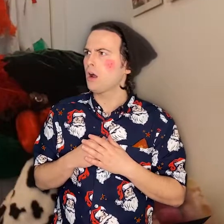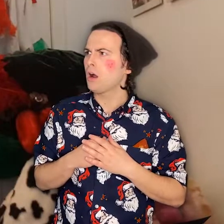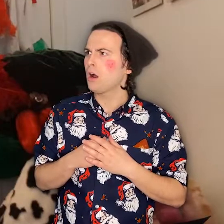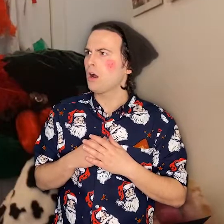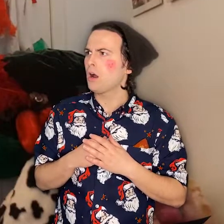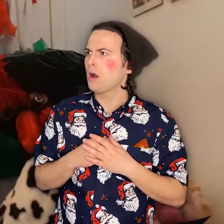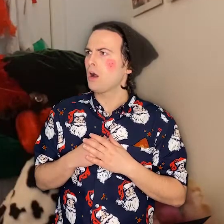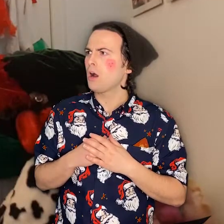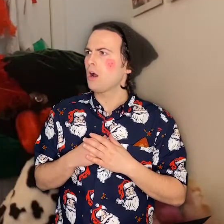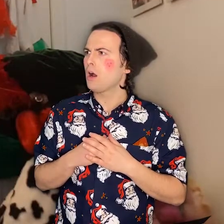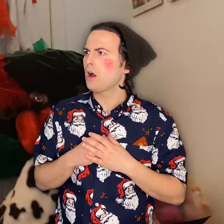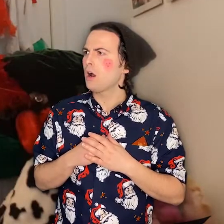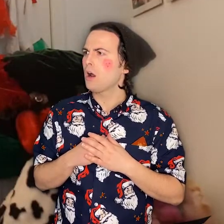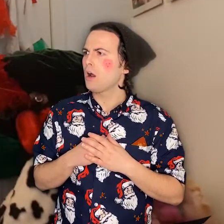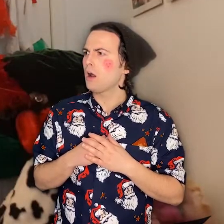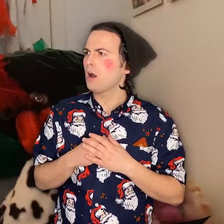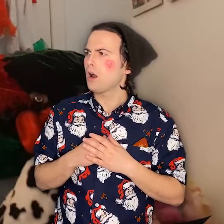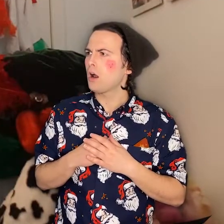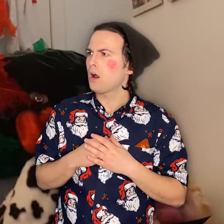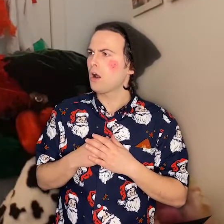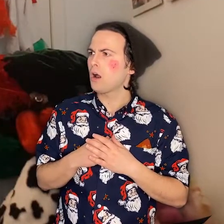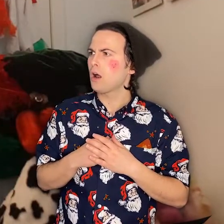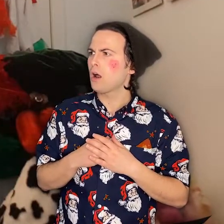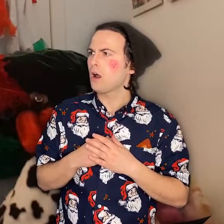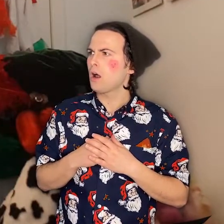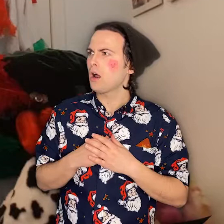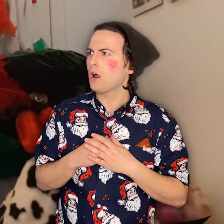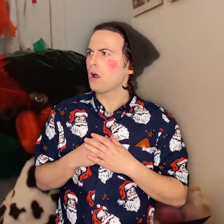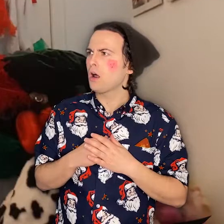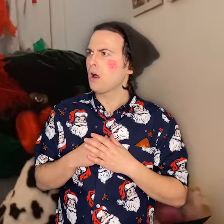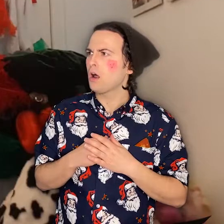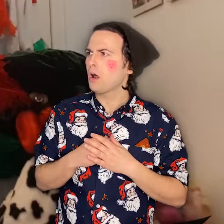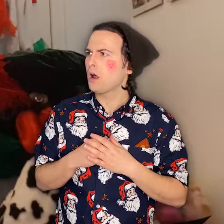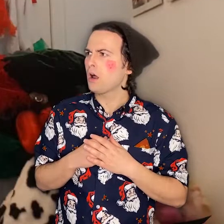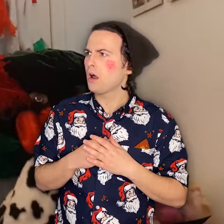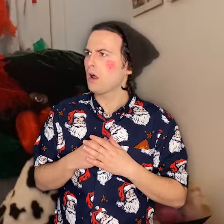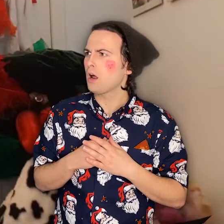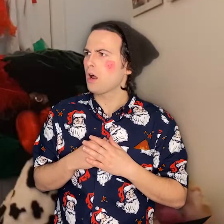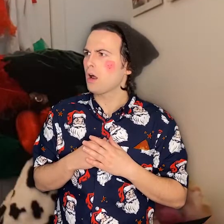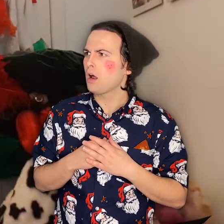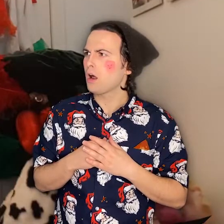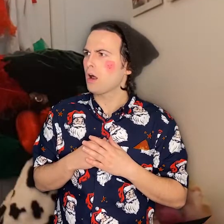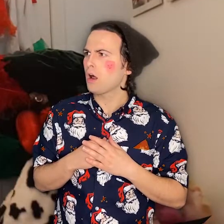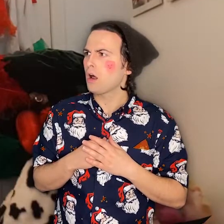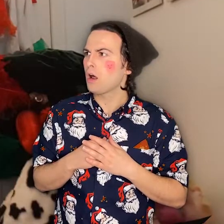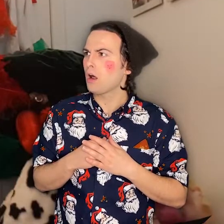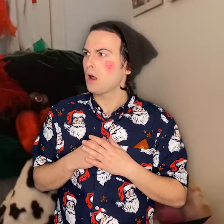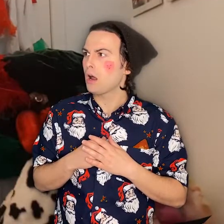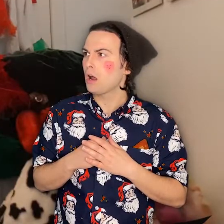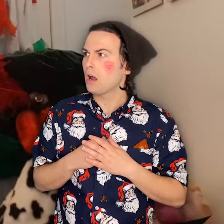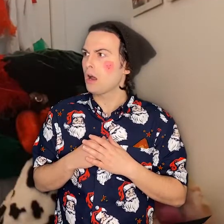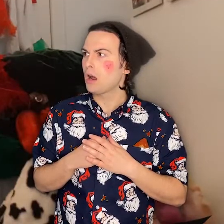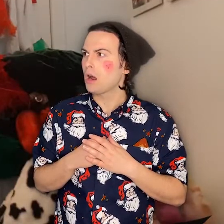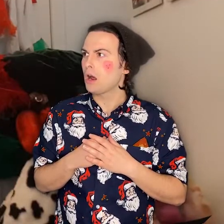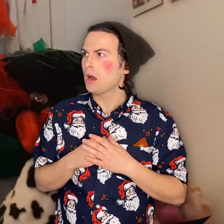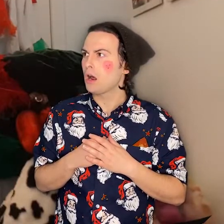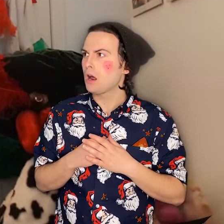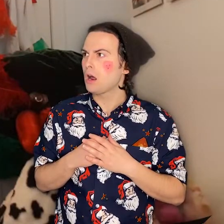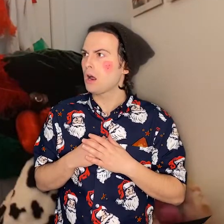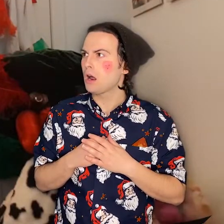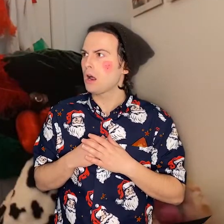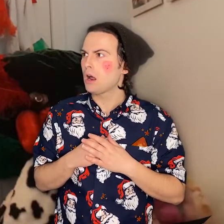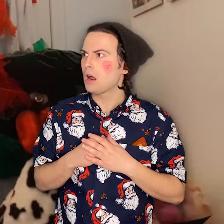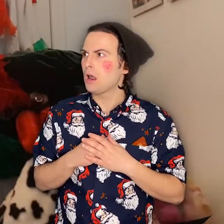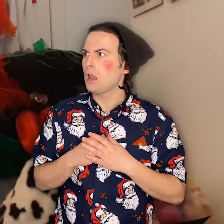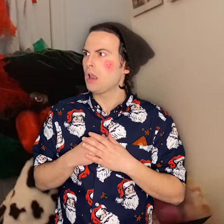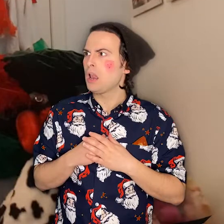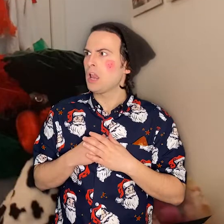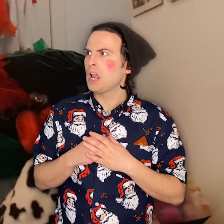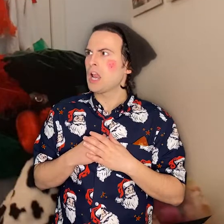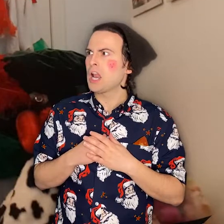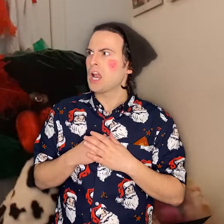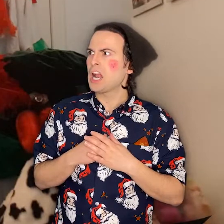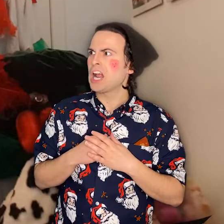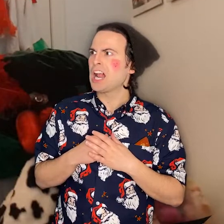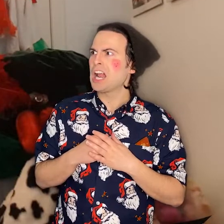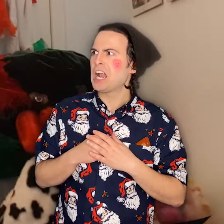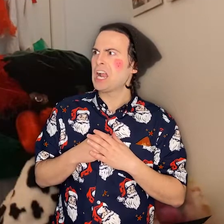I'd be trying to sleep and I’d hear her whisper ‘Dame Helen St Mirren I’m gonnae get you’.